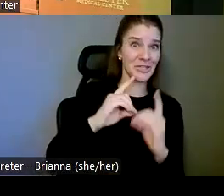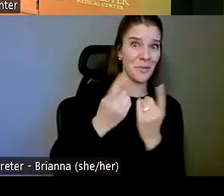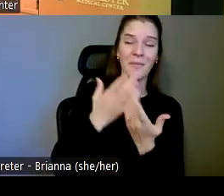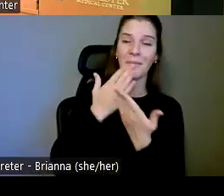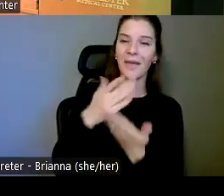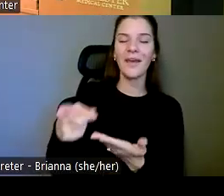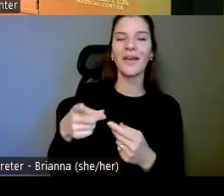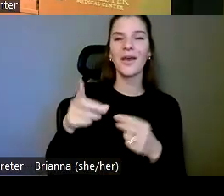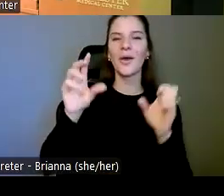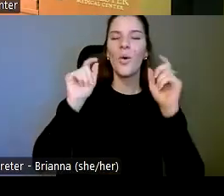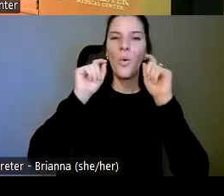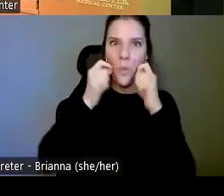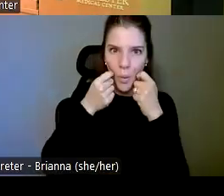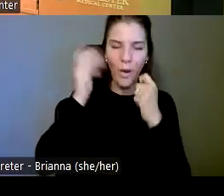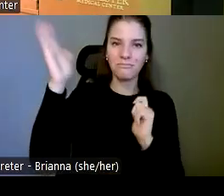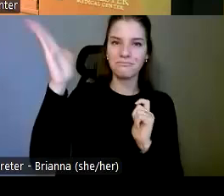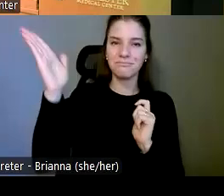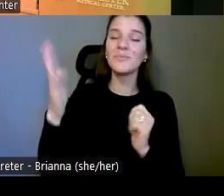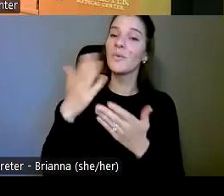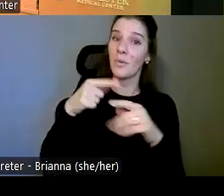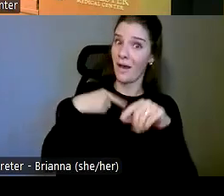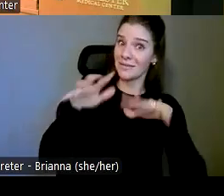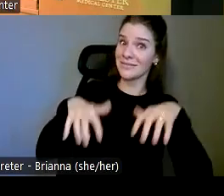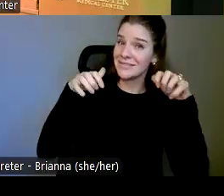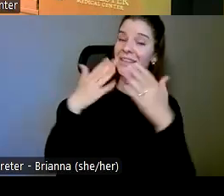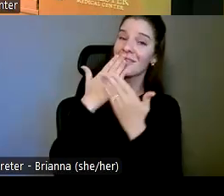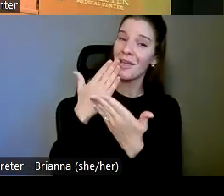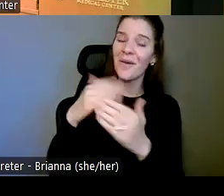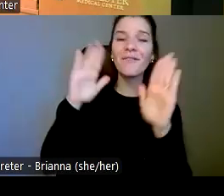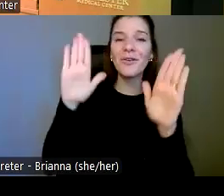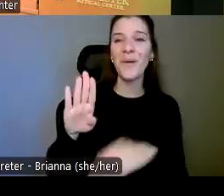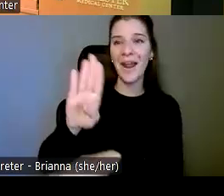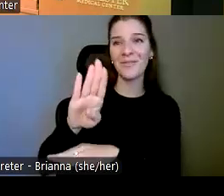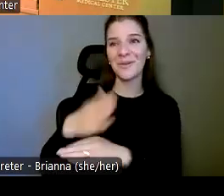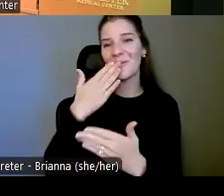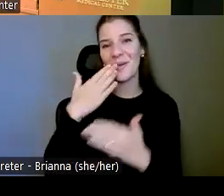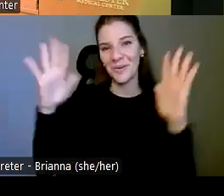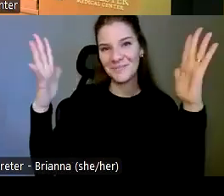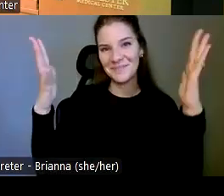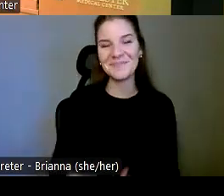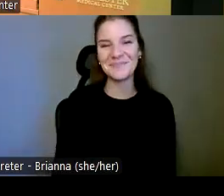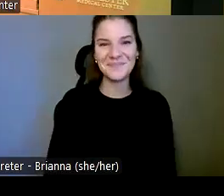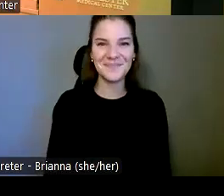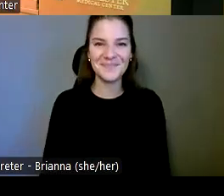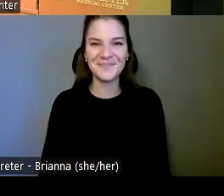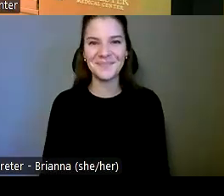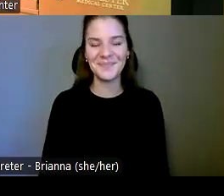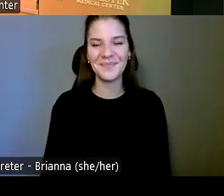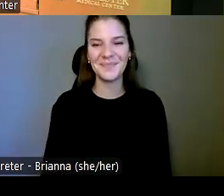Wonderful. Um so, thank you on behalf of all of us and have a great afternoon. Thank you.